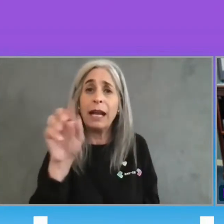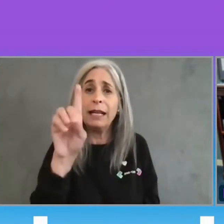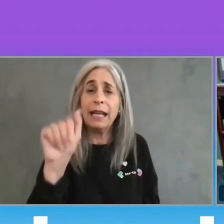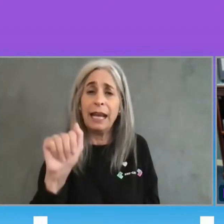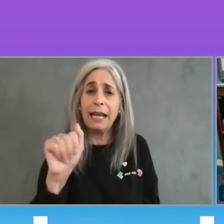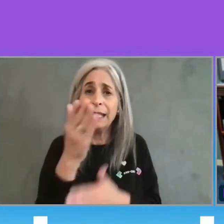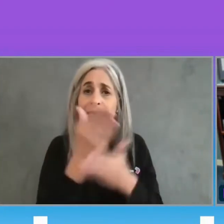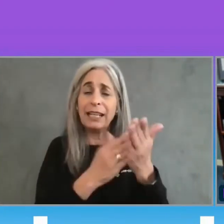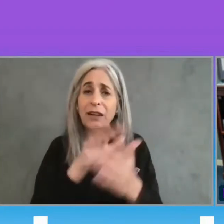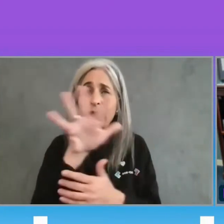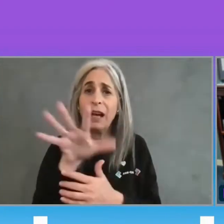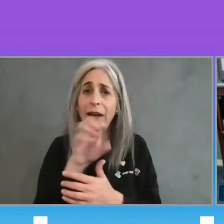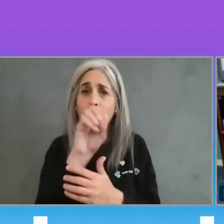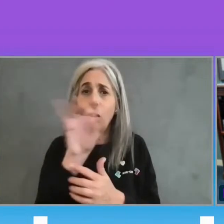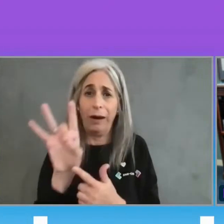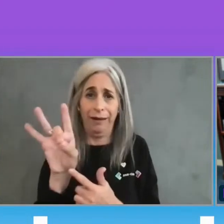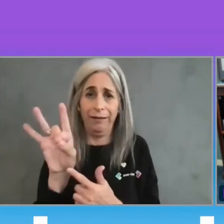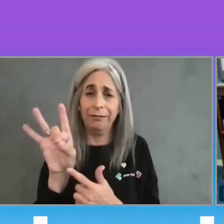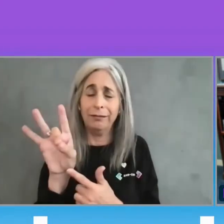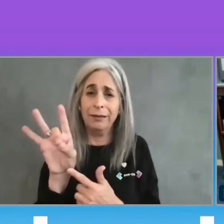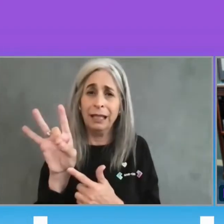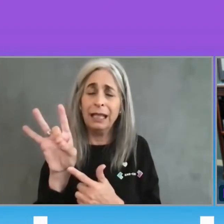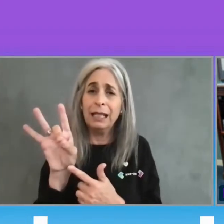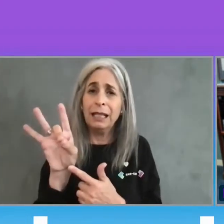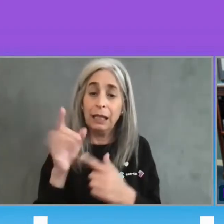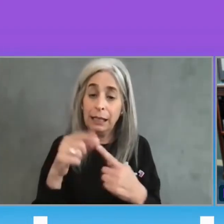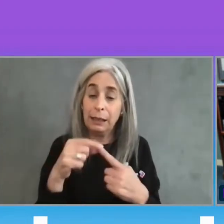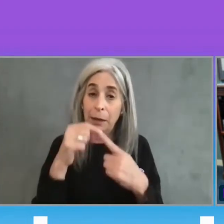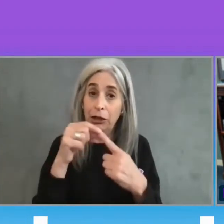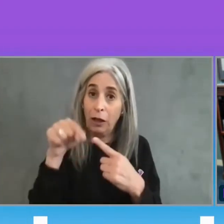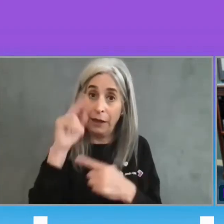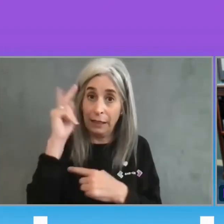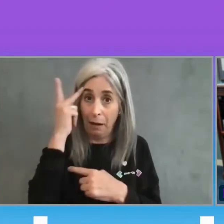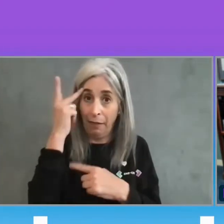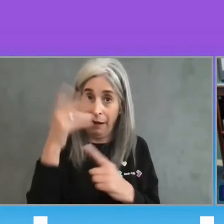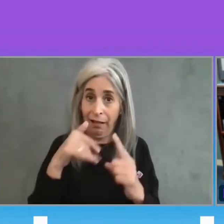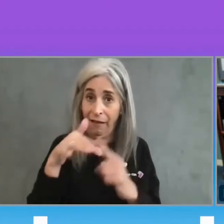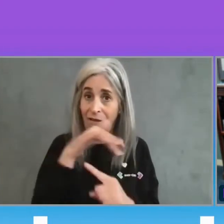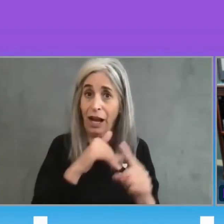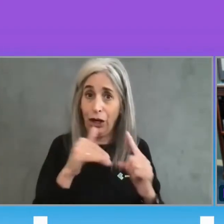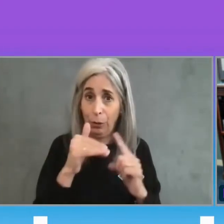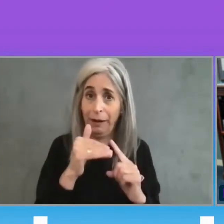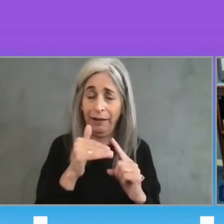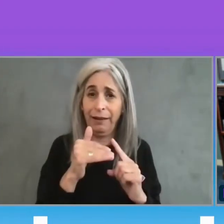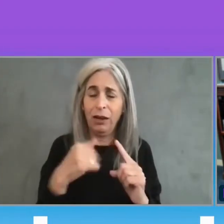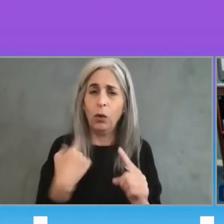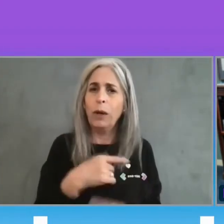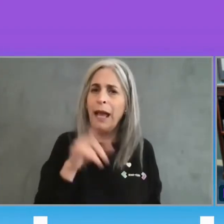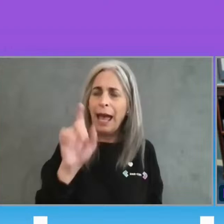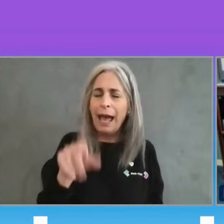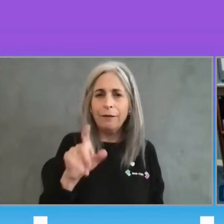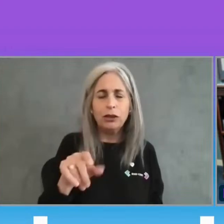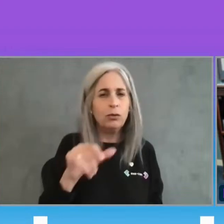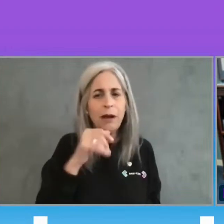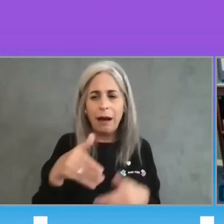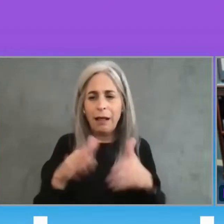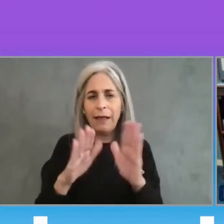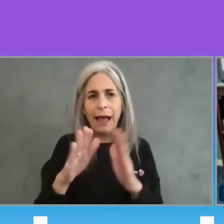508 and making sure that especially in this political